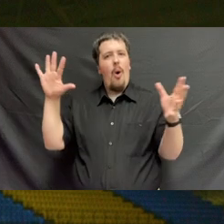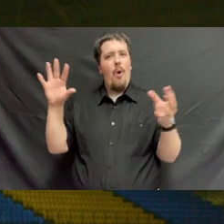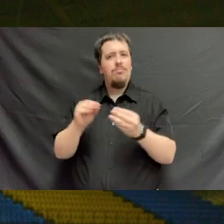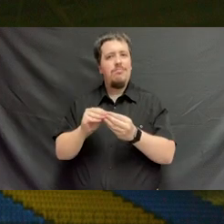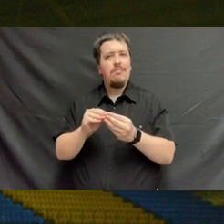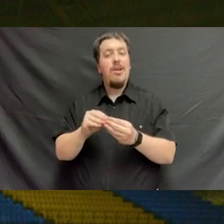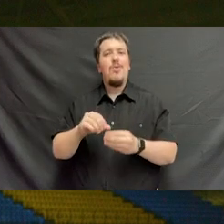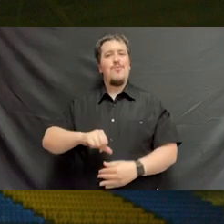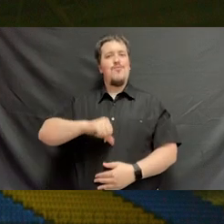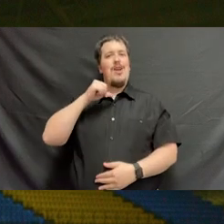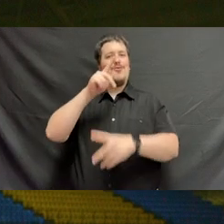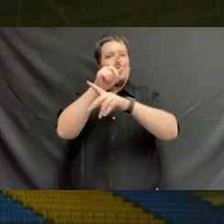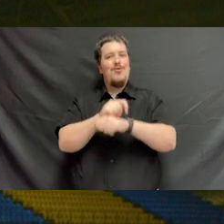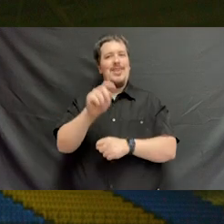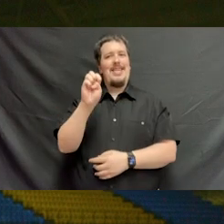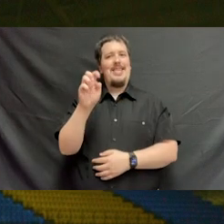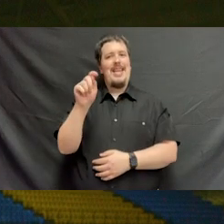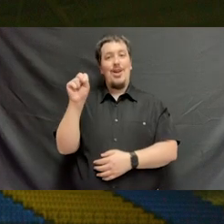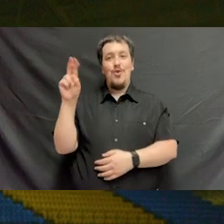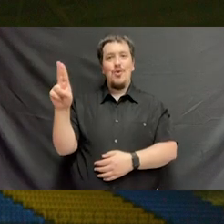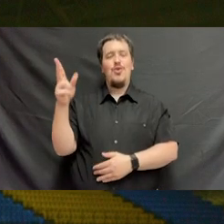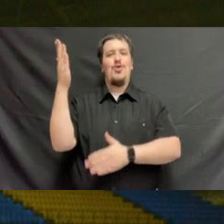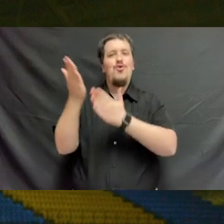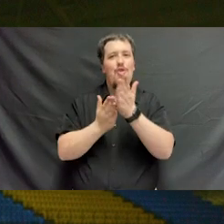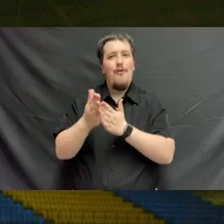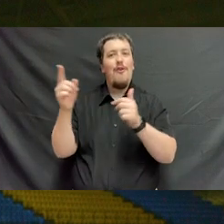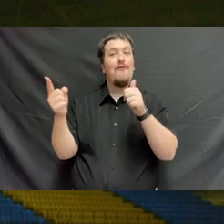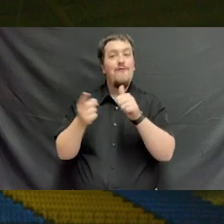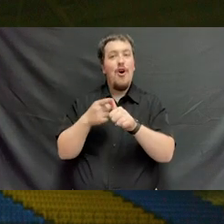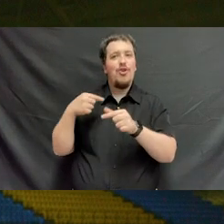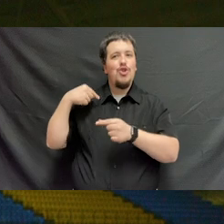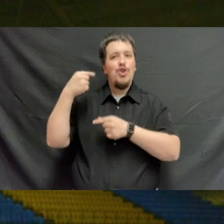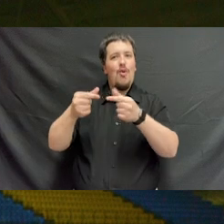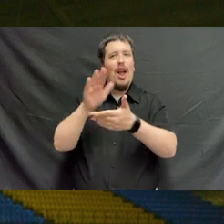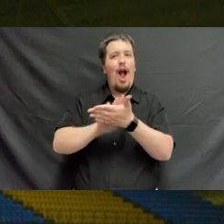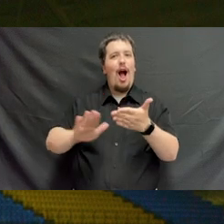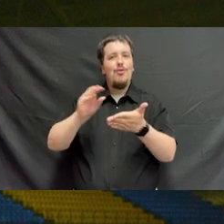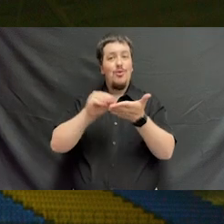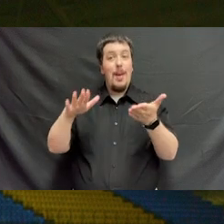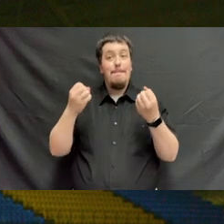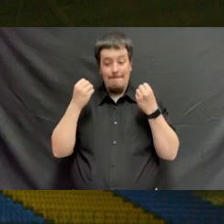We have a proud tradition at East Tennessee State University of serving first-generation college students. And many of today's graduates